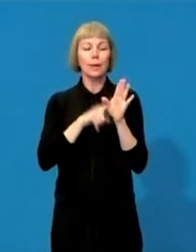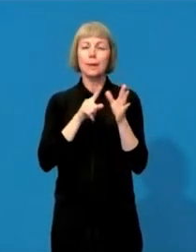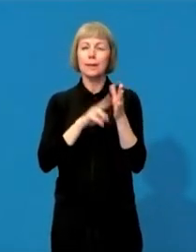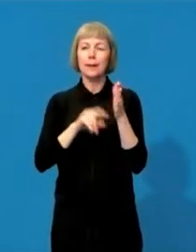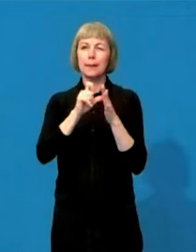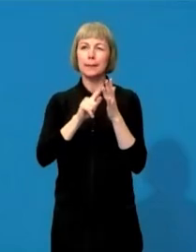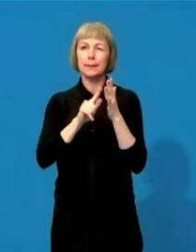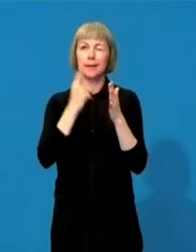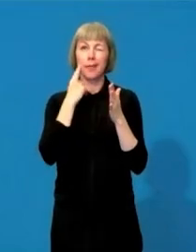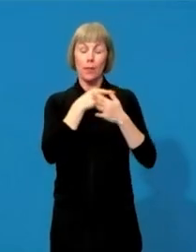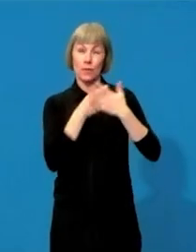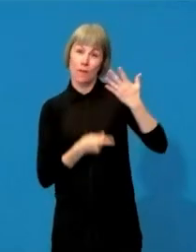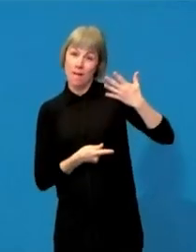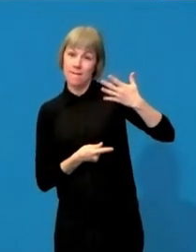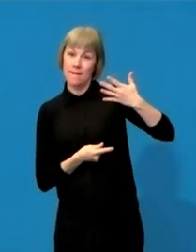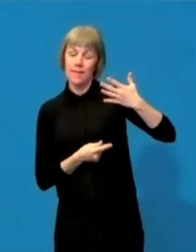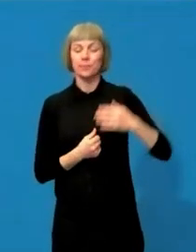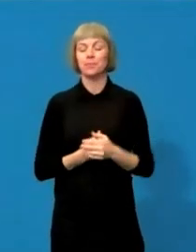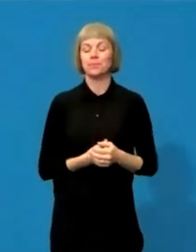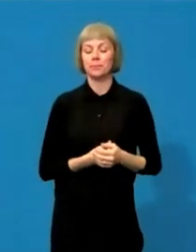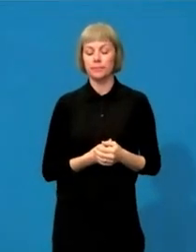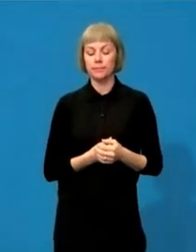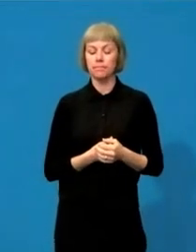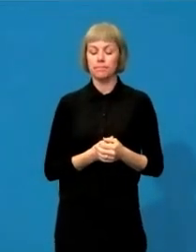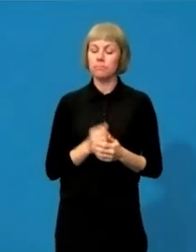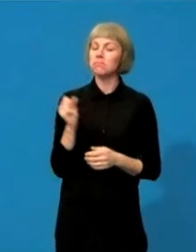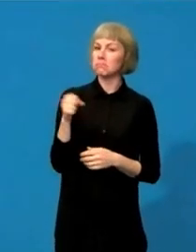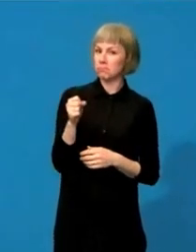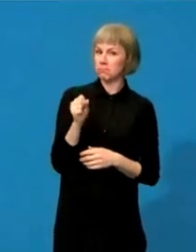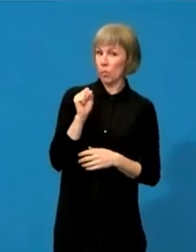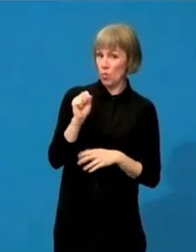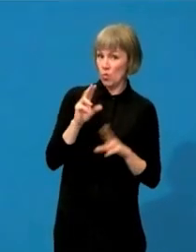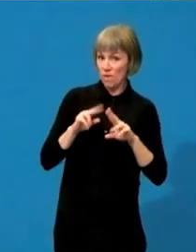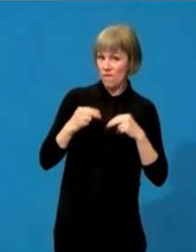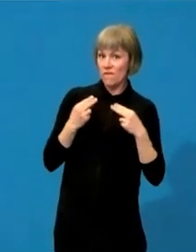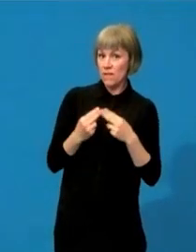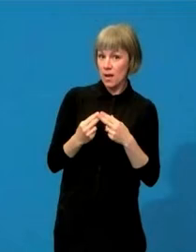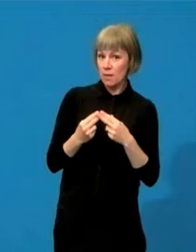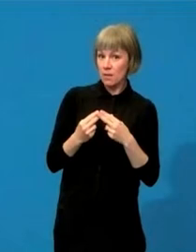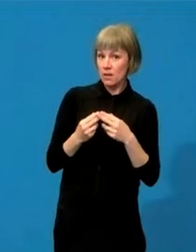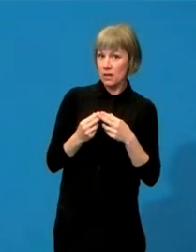Yeah, that's five. MS TARRAGO: And your family - you've got family ties through the